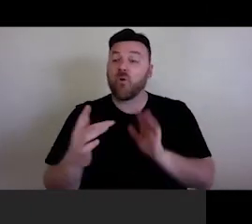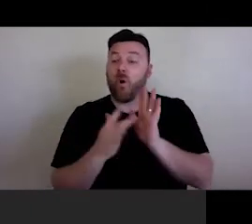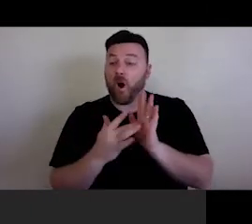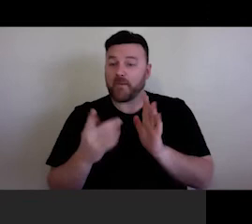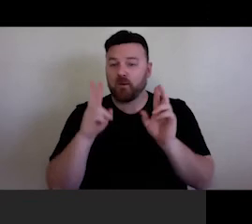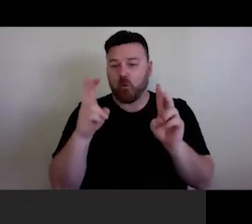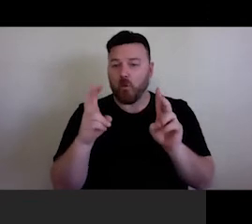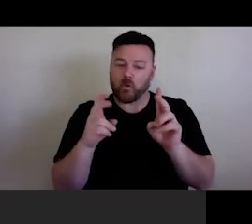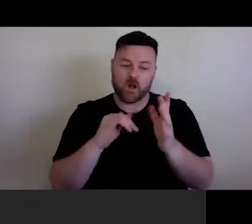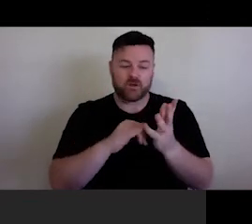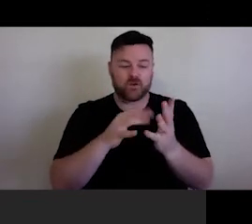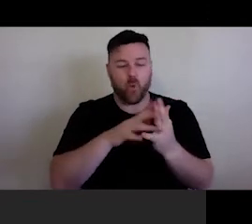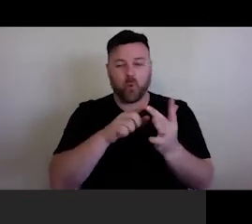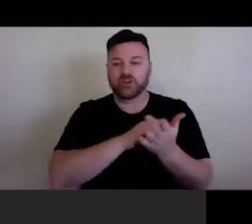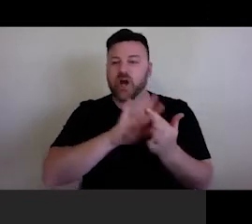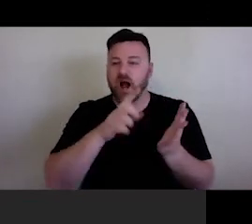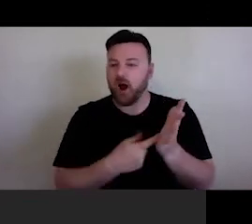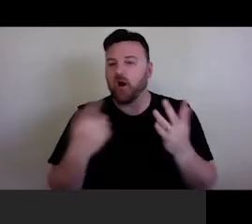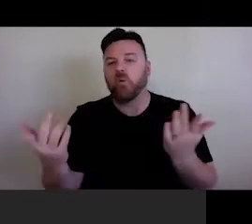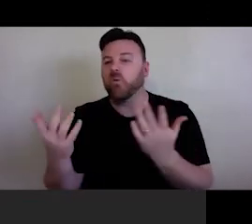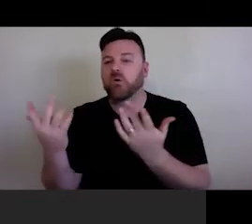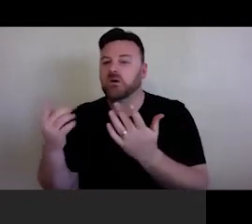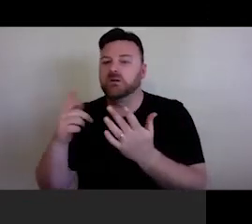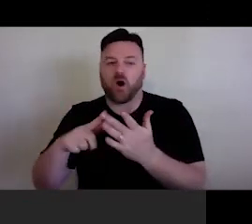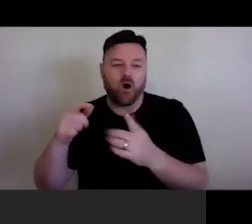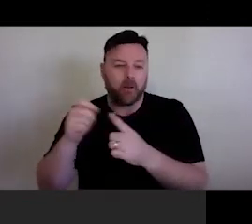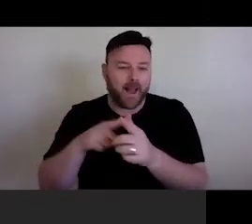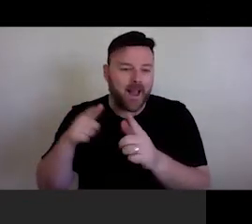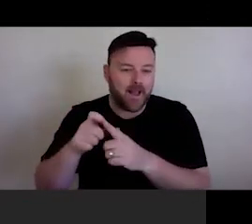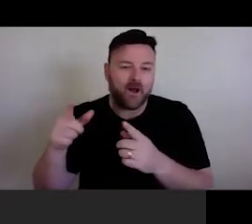iPhones become or iPod touches or any IOS device becomes your video